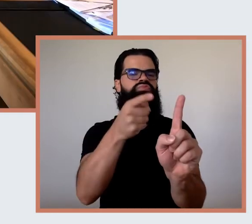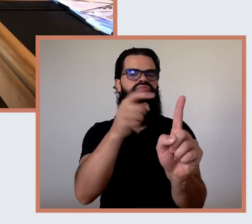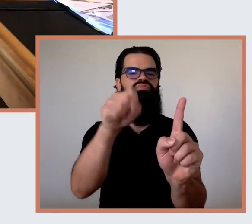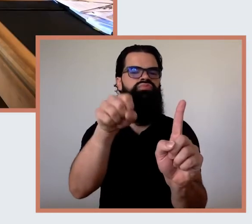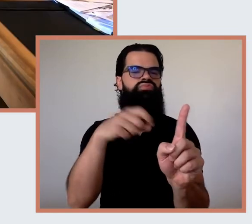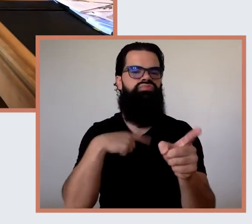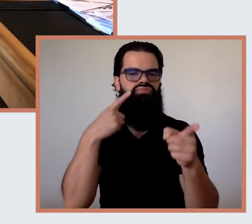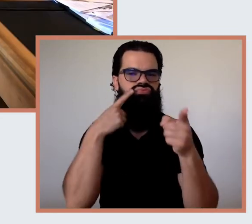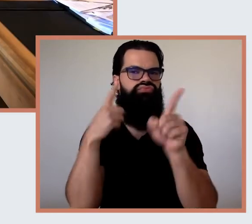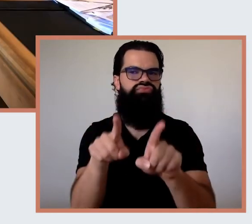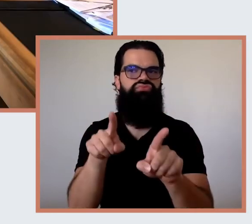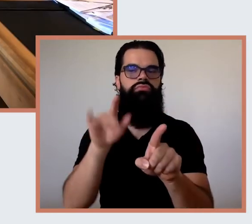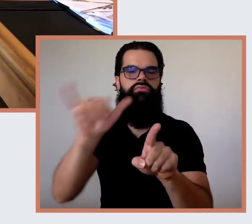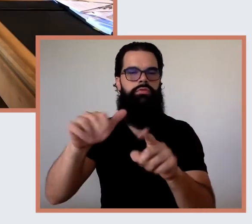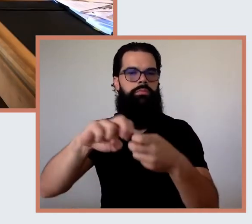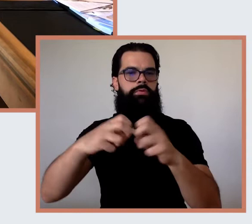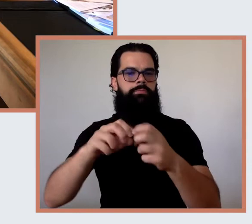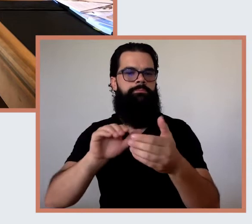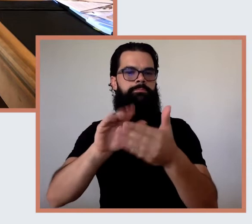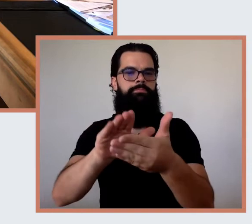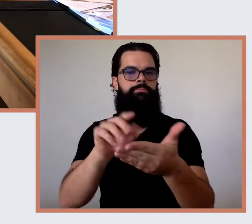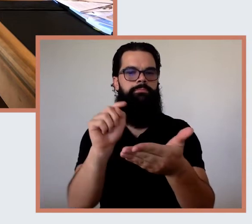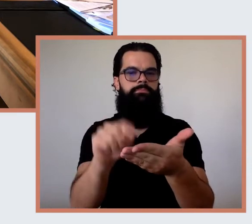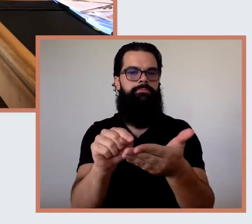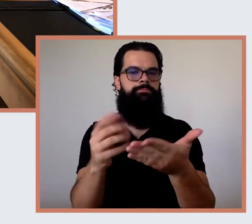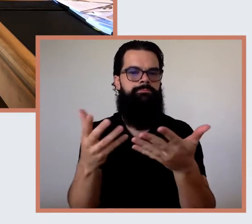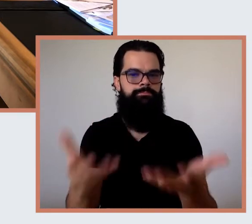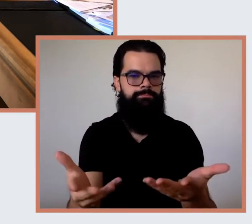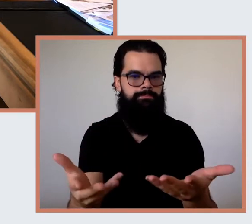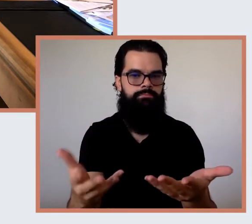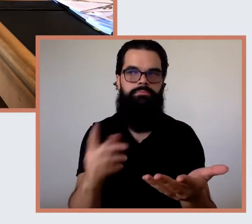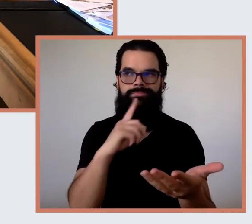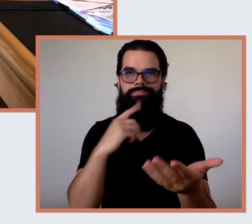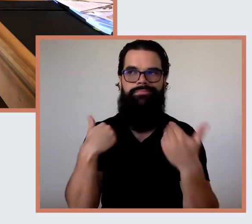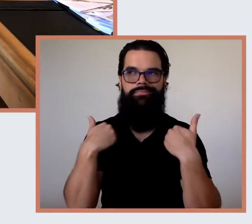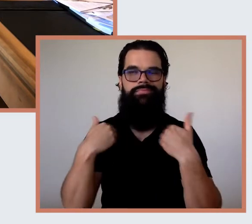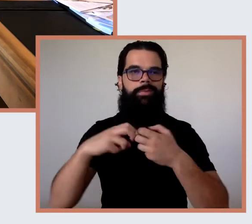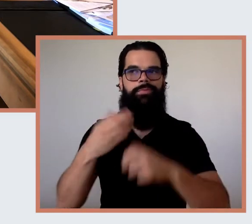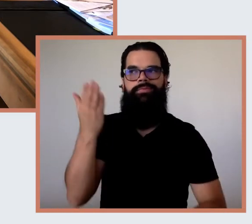Yeah, you're preaching to the choir, I agree. And yet it's a problem